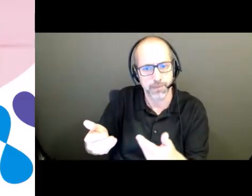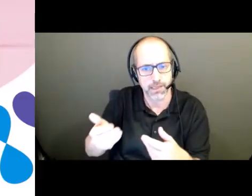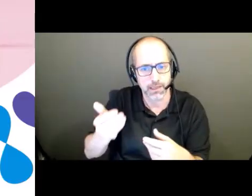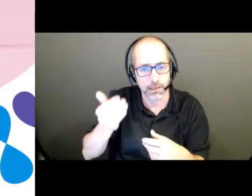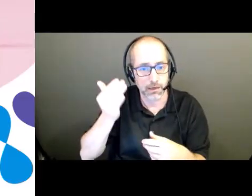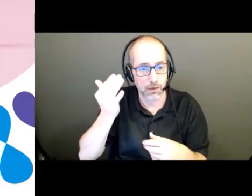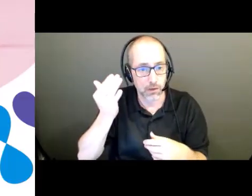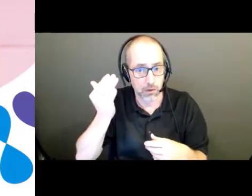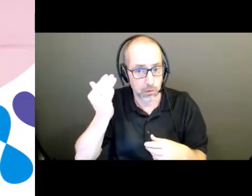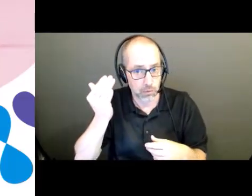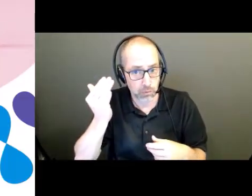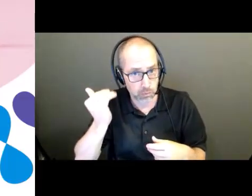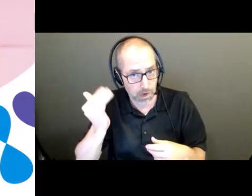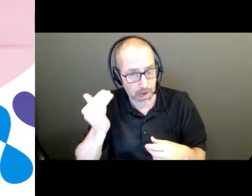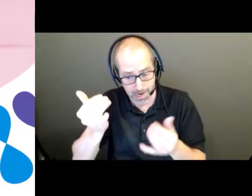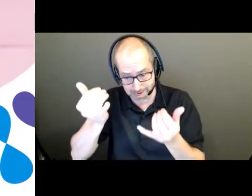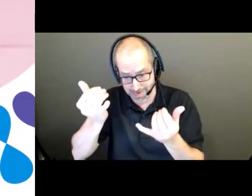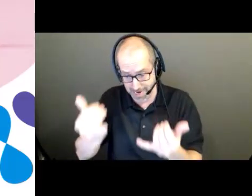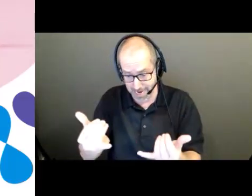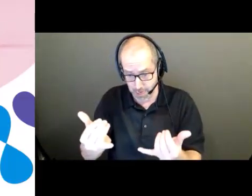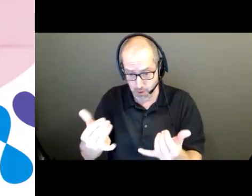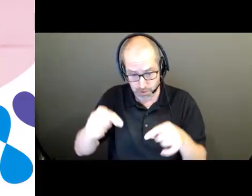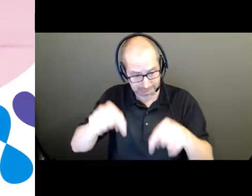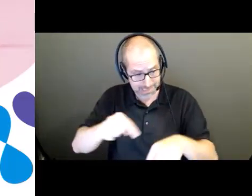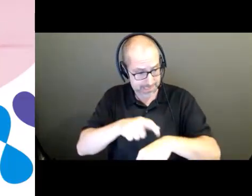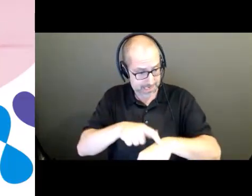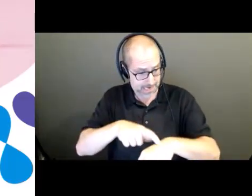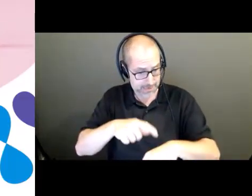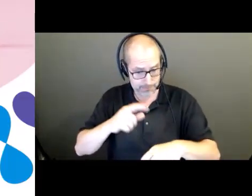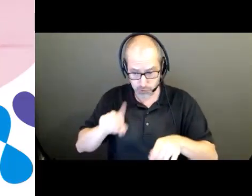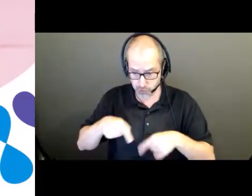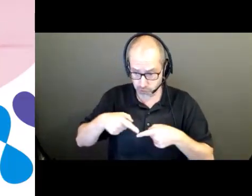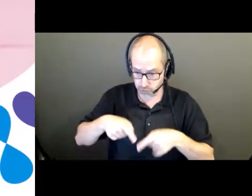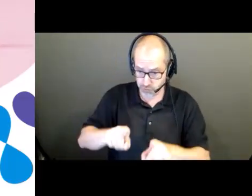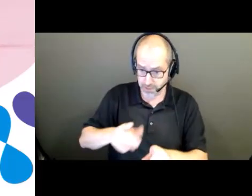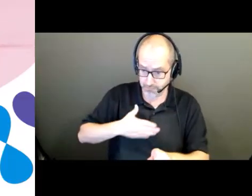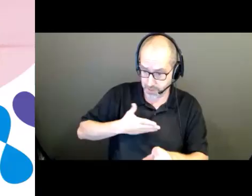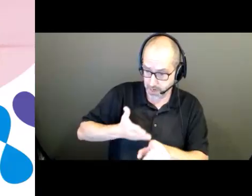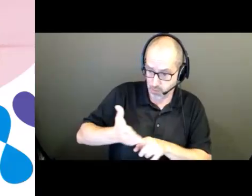practice and career, and at this particular residency,